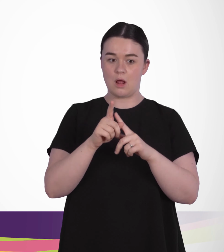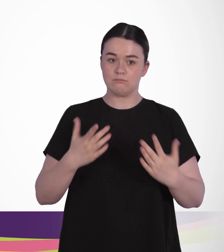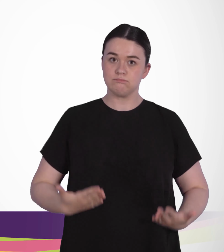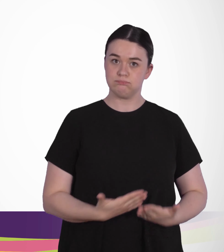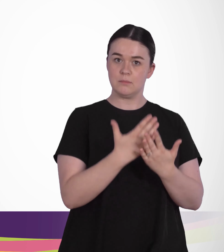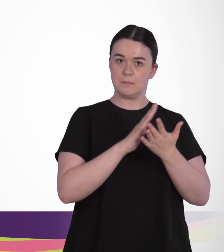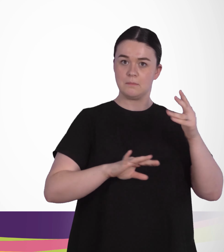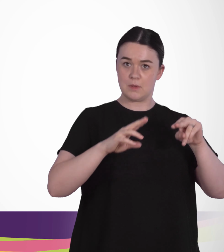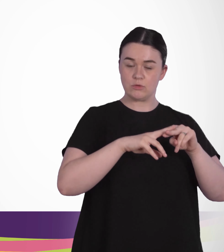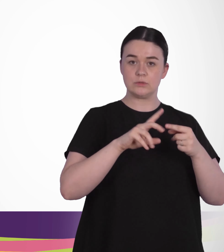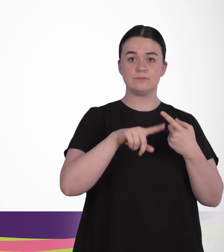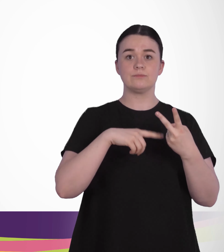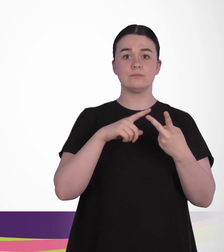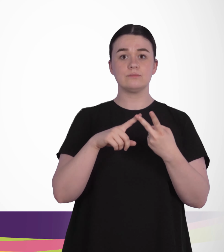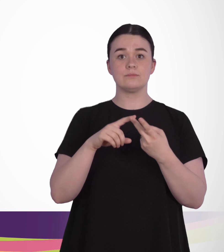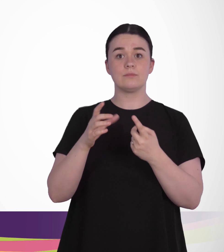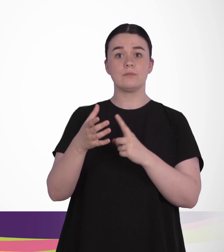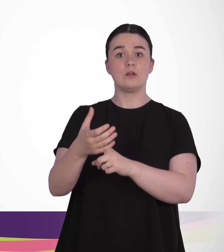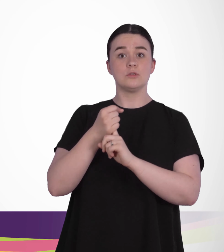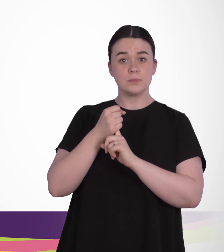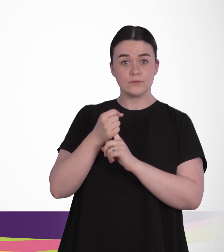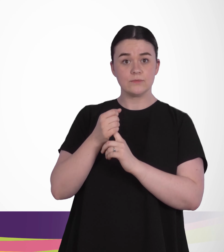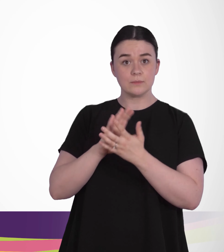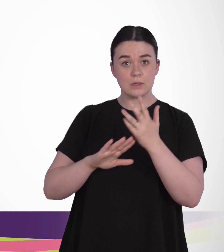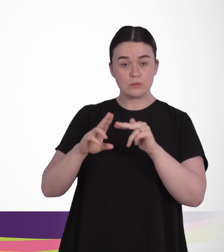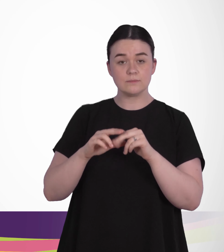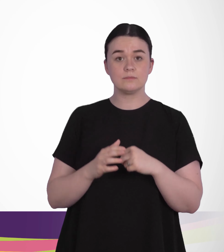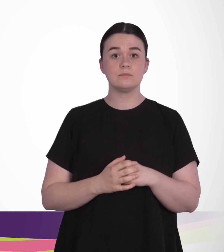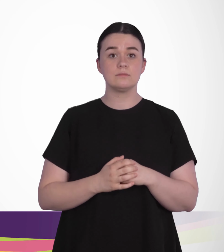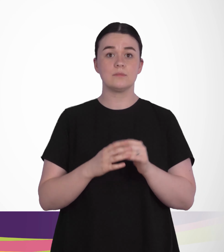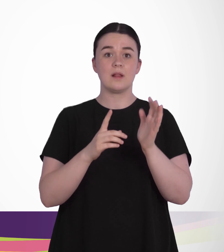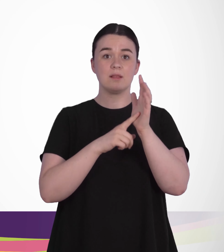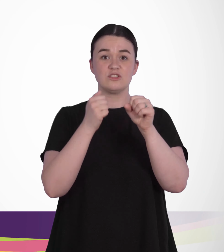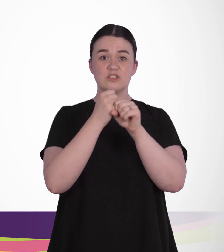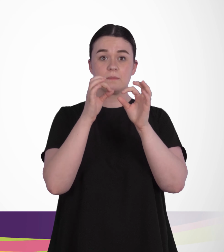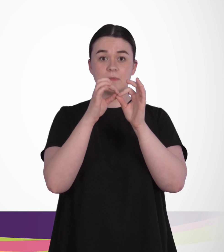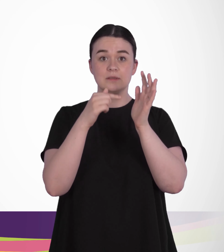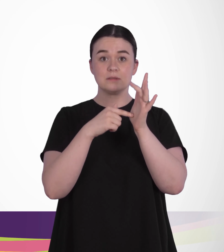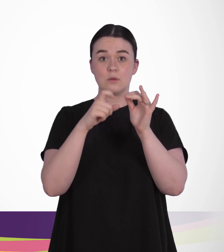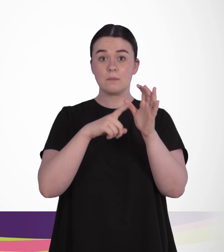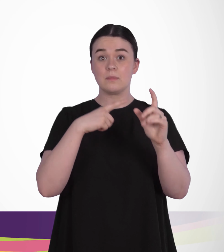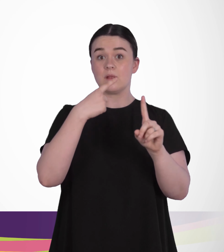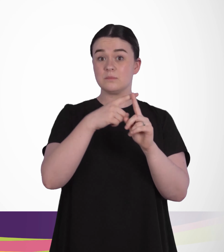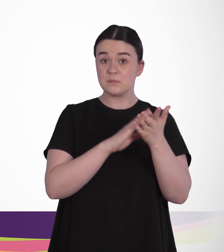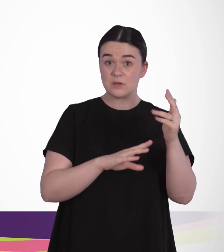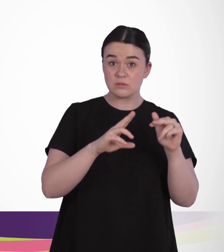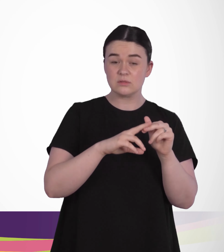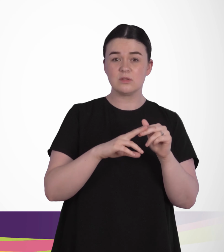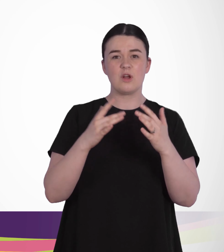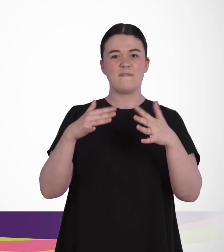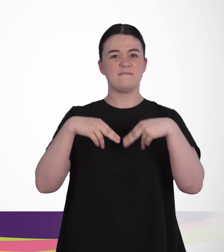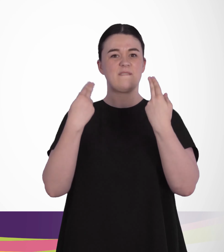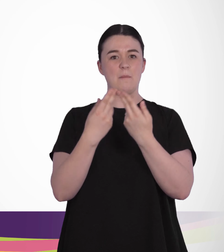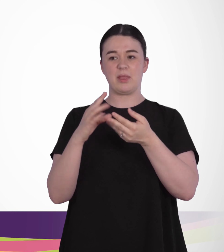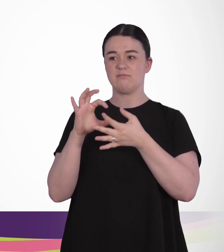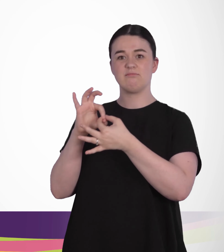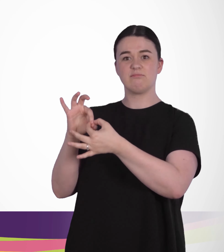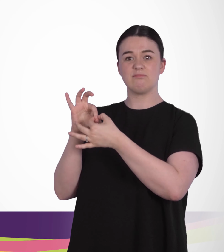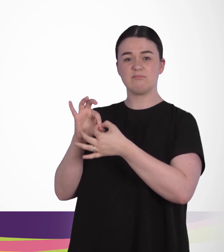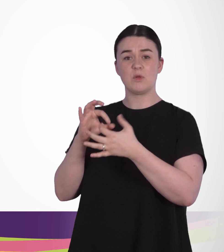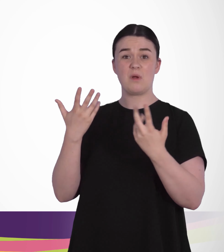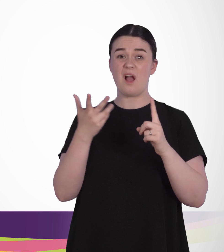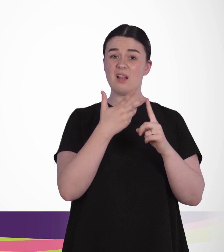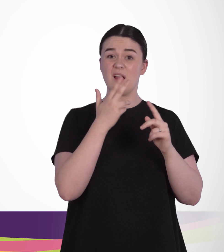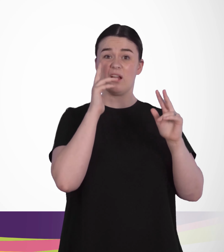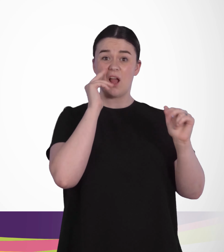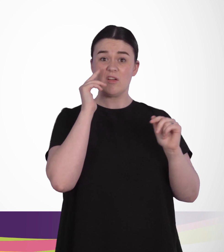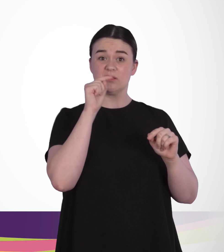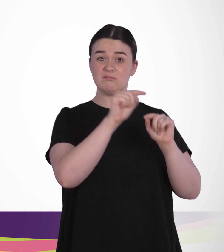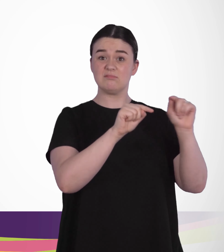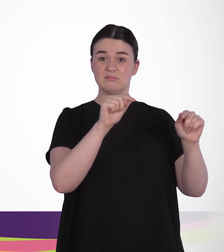adoptive and LGBTIQA+ parents, kinship and other carers, and extended family members